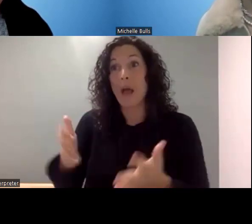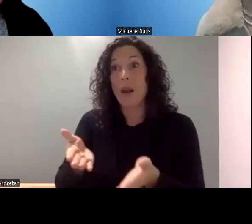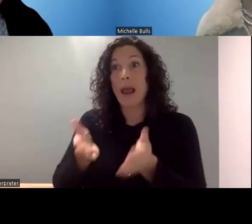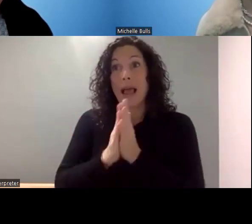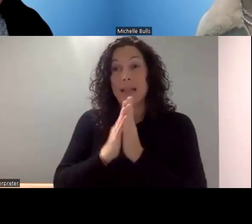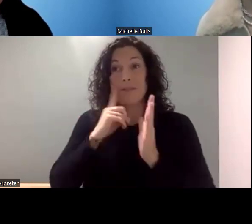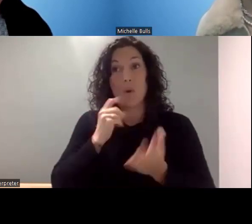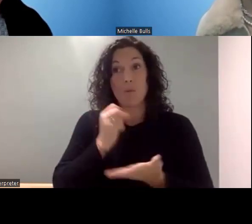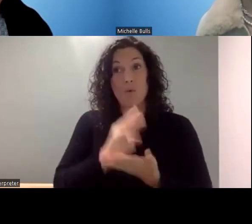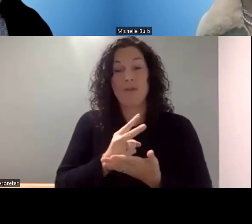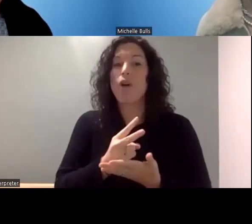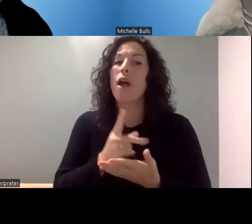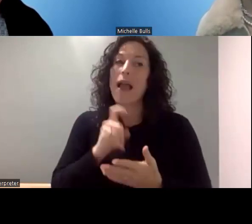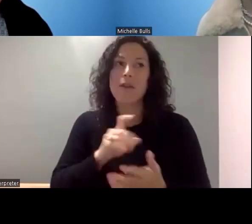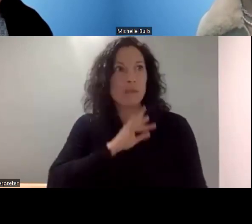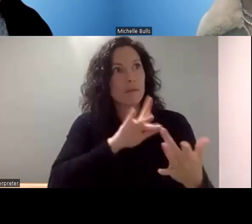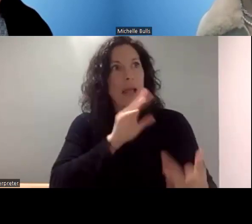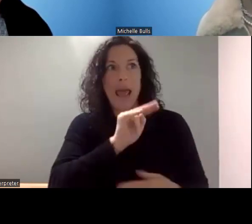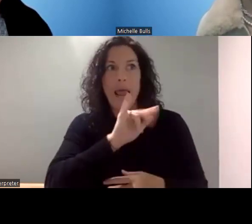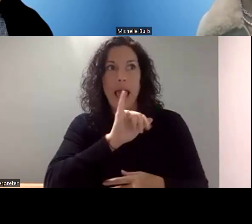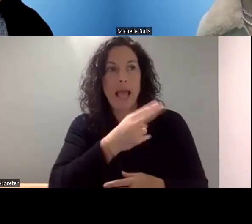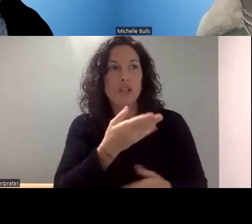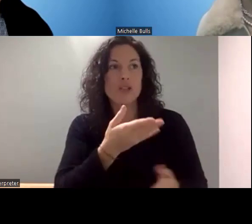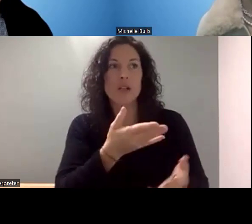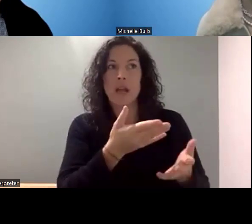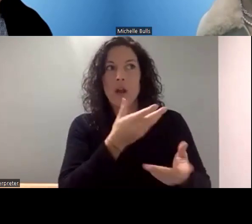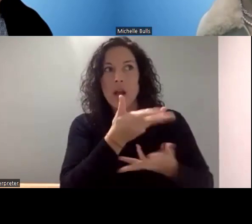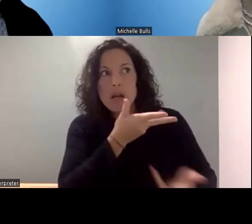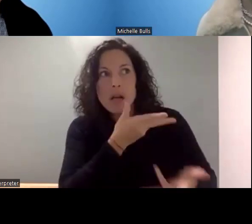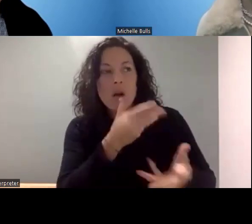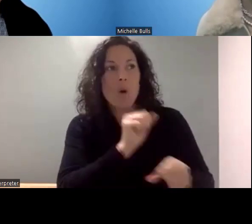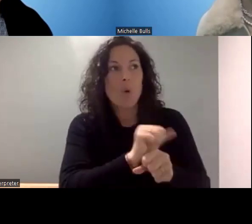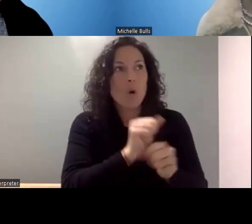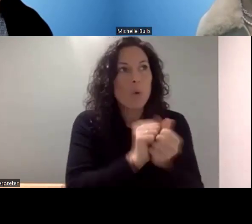and start working with your grants management officer and program officer to resolve that.